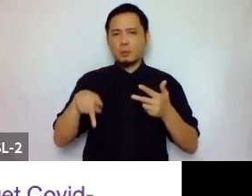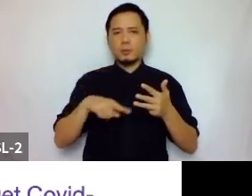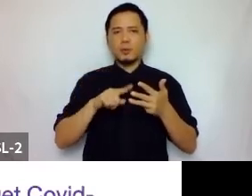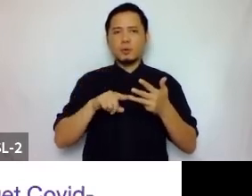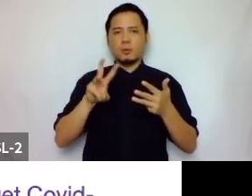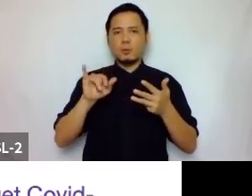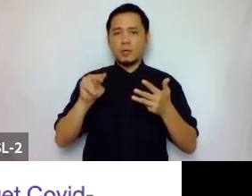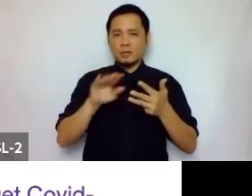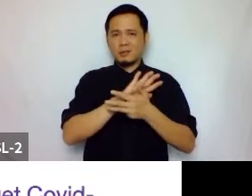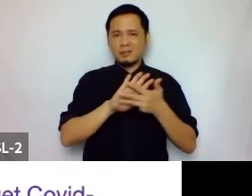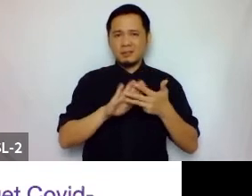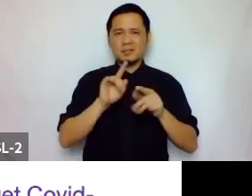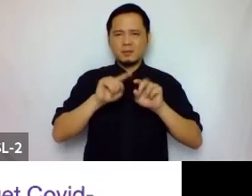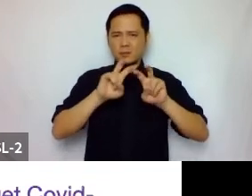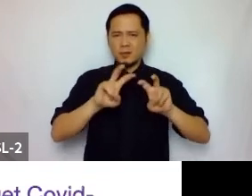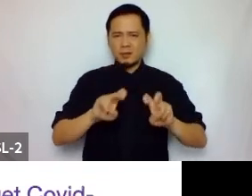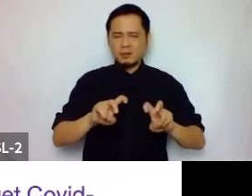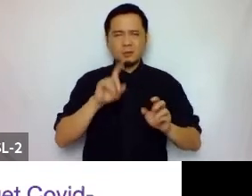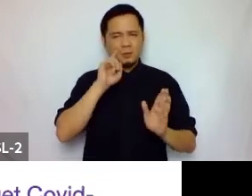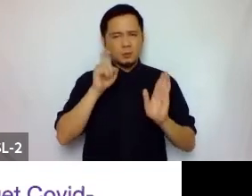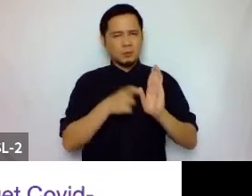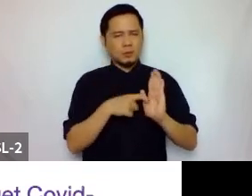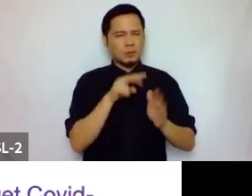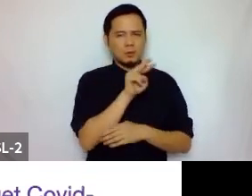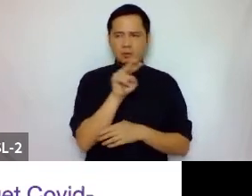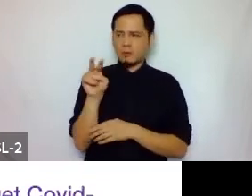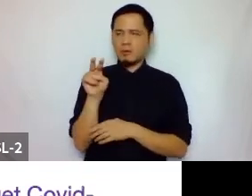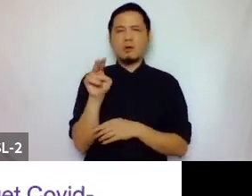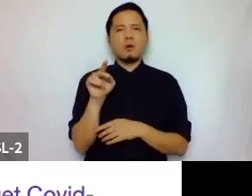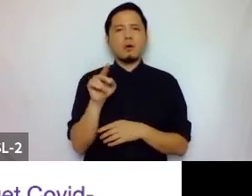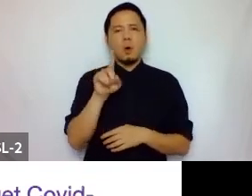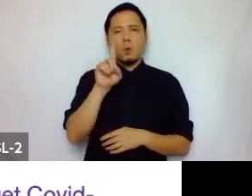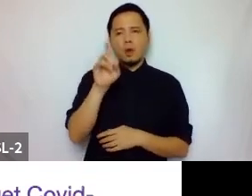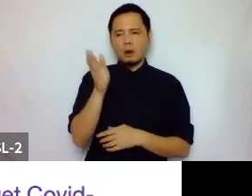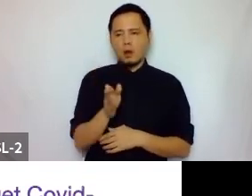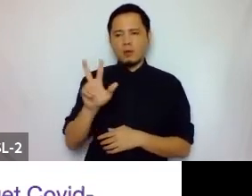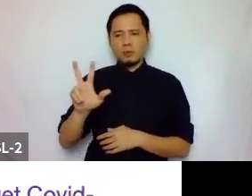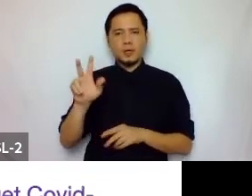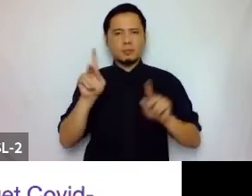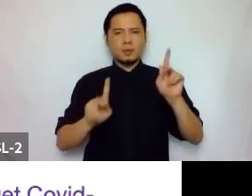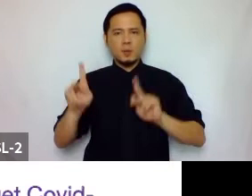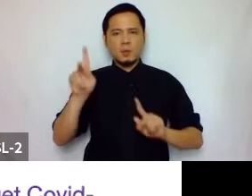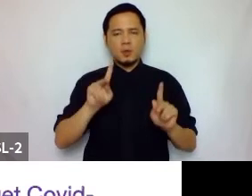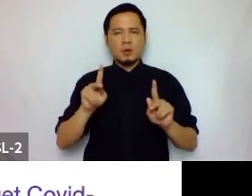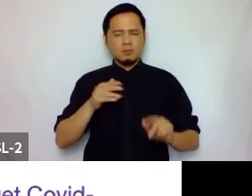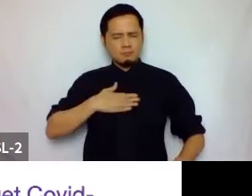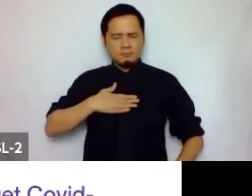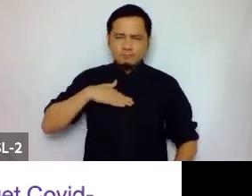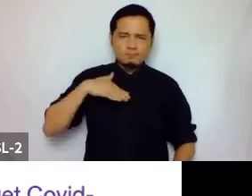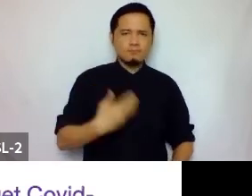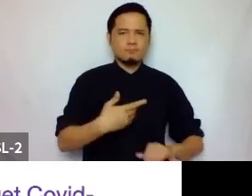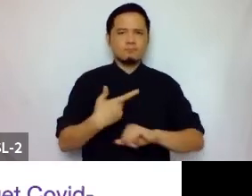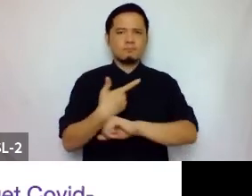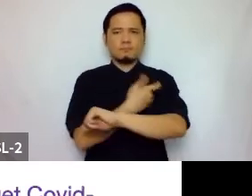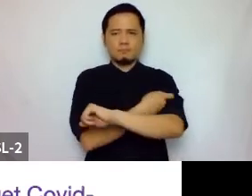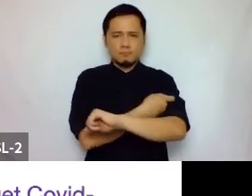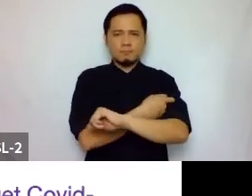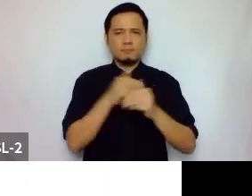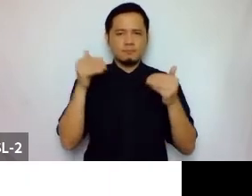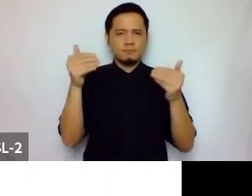across you’ll probably see one third of the population who are very, very willing to get their vaccine already.